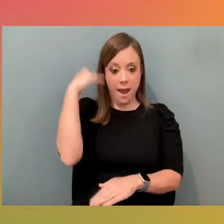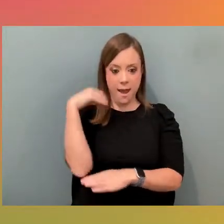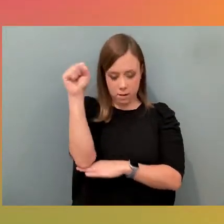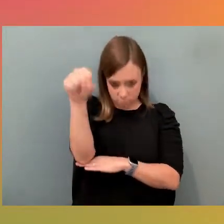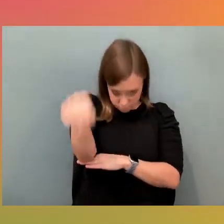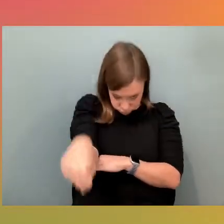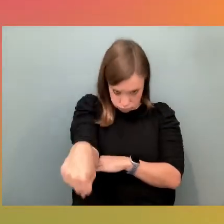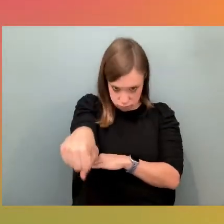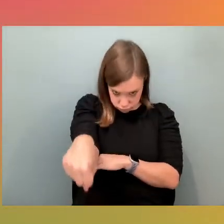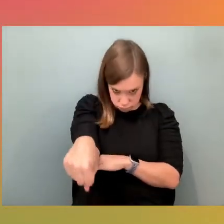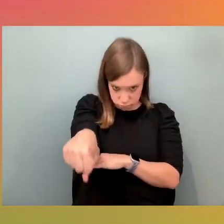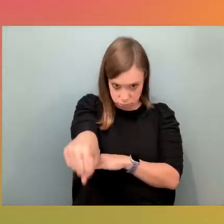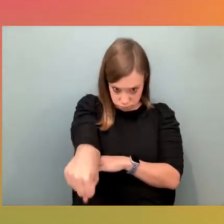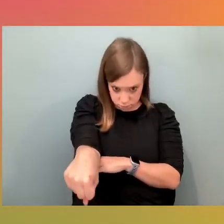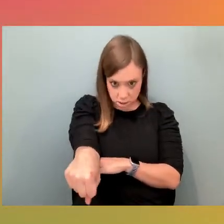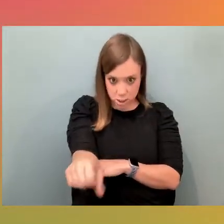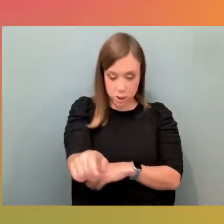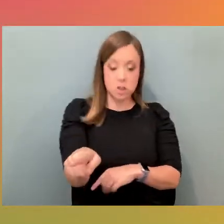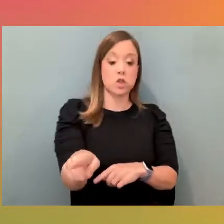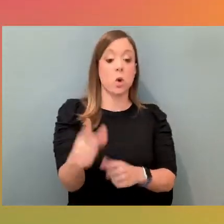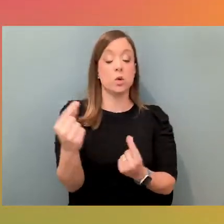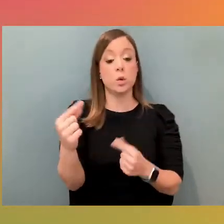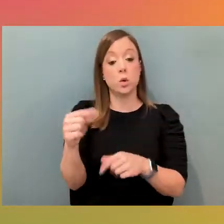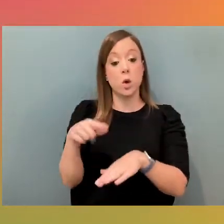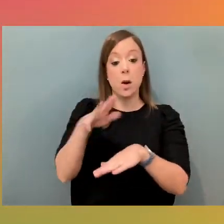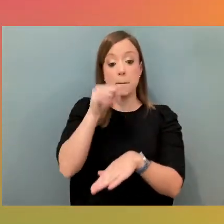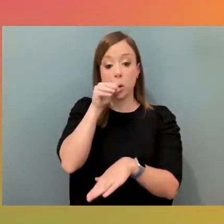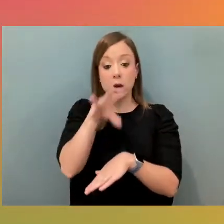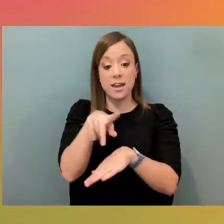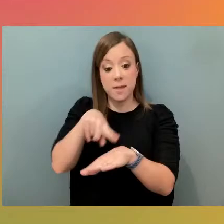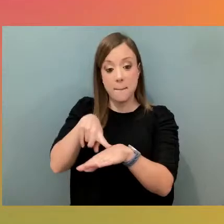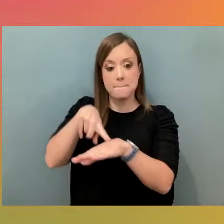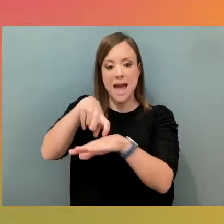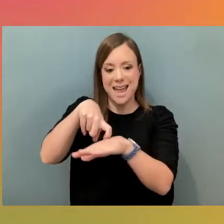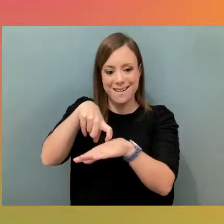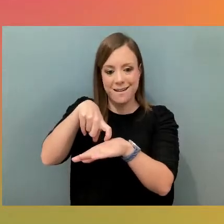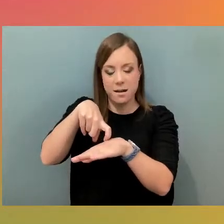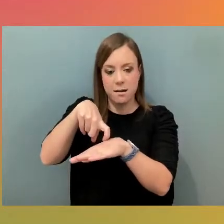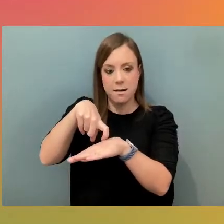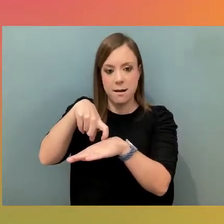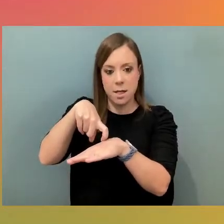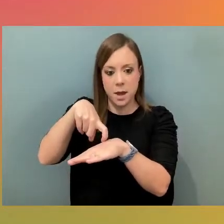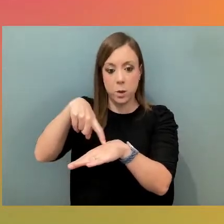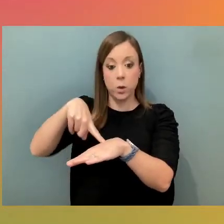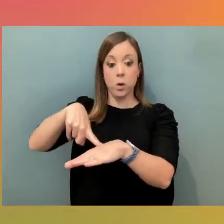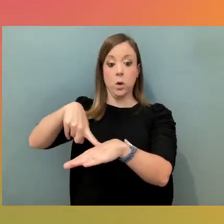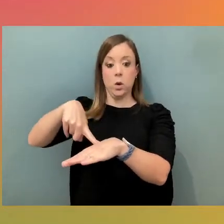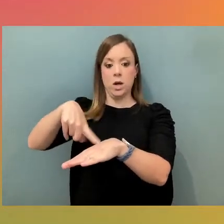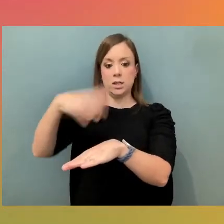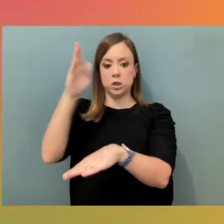AND THE NECK DOWN. WE WILL DO THAT TWO MORE TIMES. BREATH IN BEND YOUR KNEE.